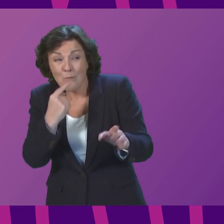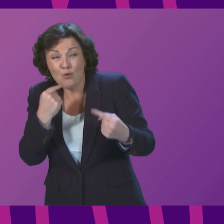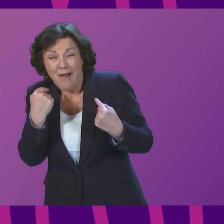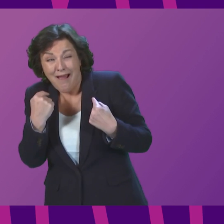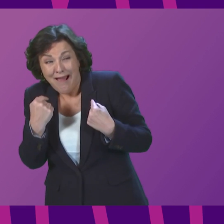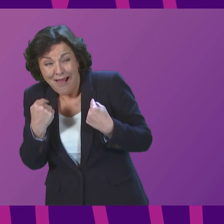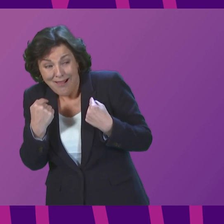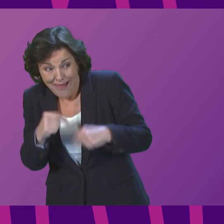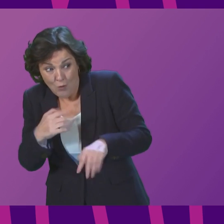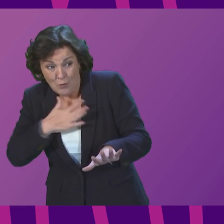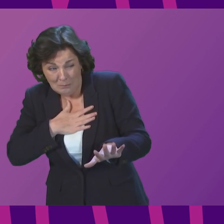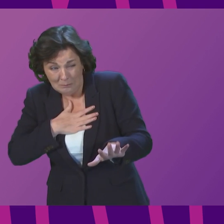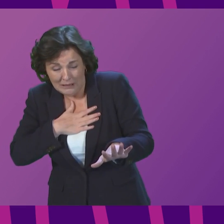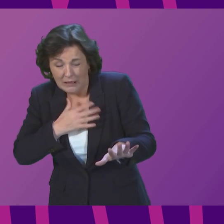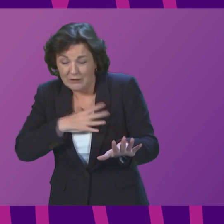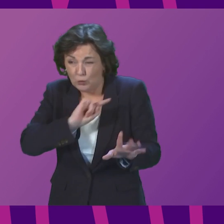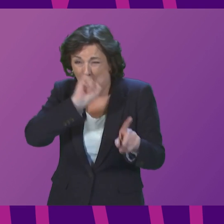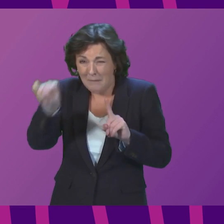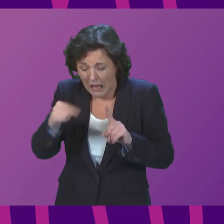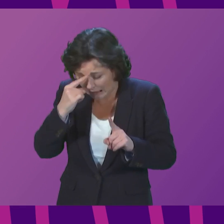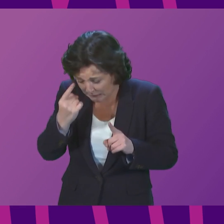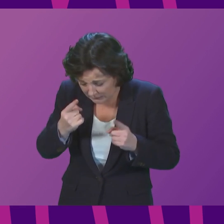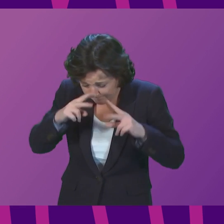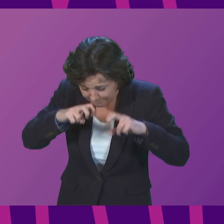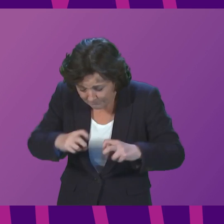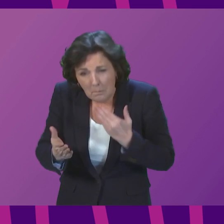her in writing, in case I do not deal with all the aspects of it in this answer.